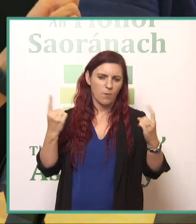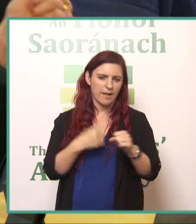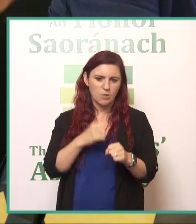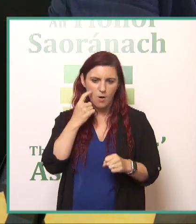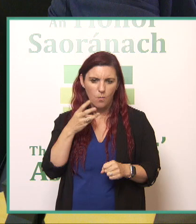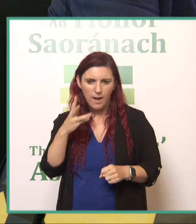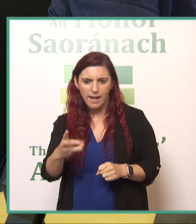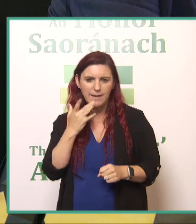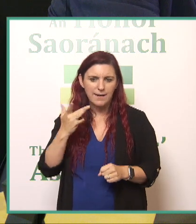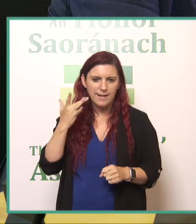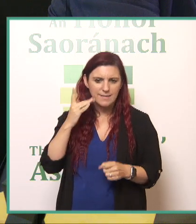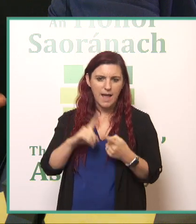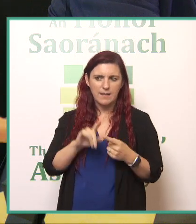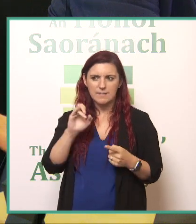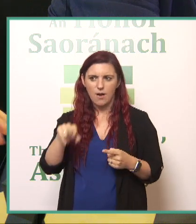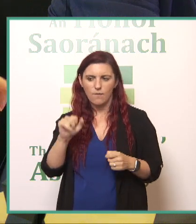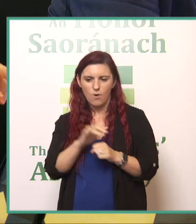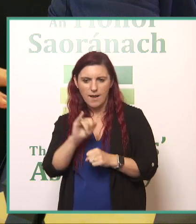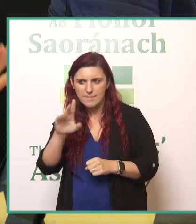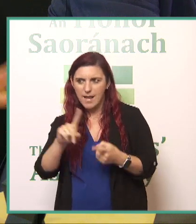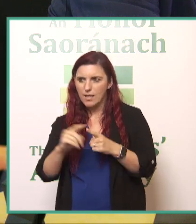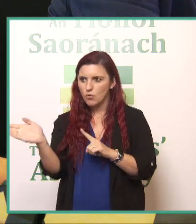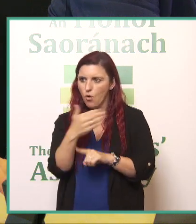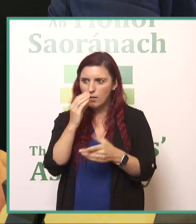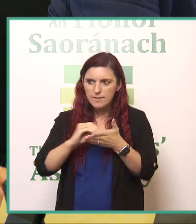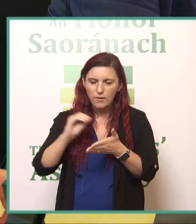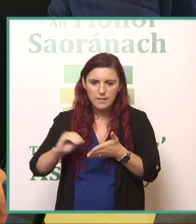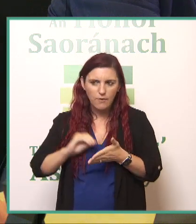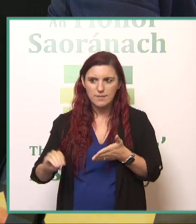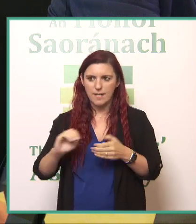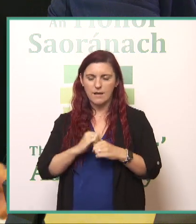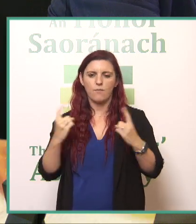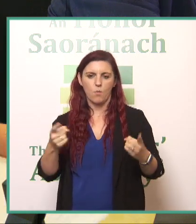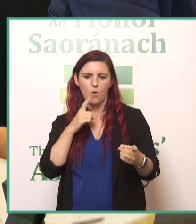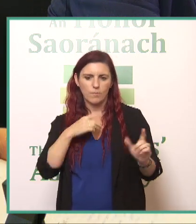Lisa and Darren on ISL and all the Secretariat Jerry's on sound are musicians for the bit of